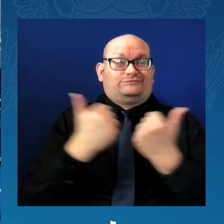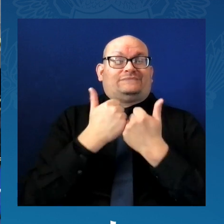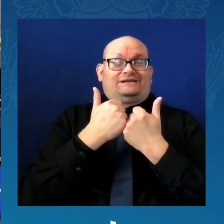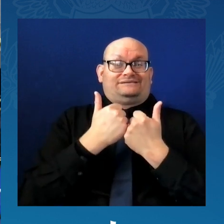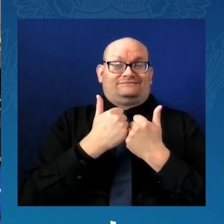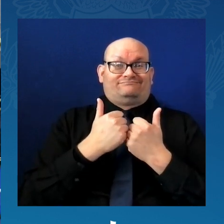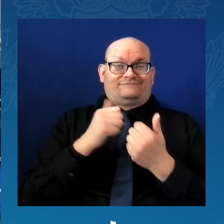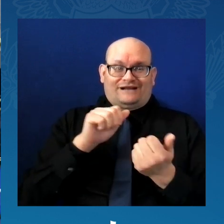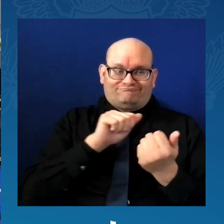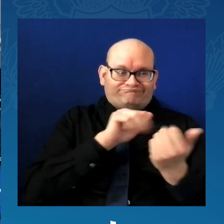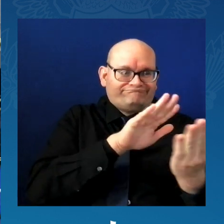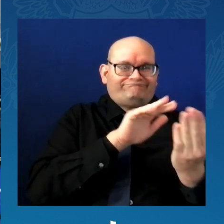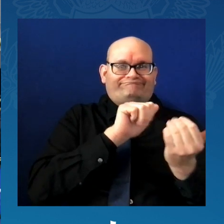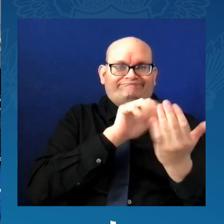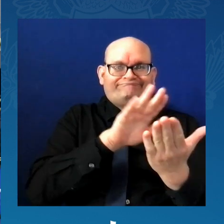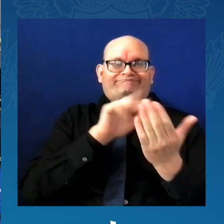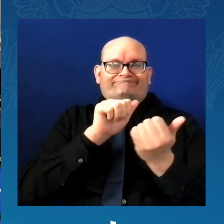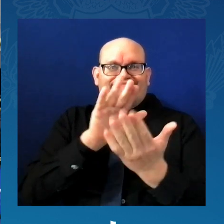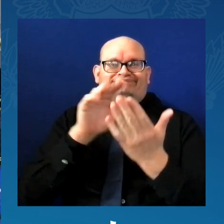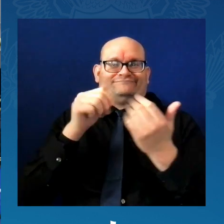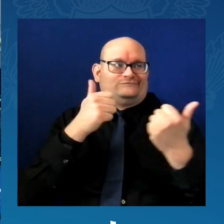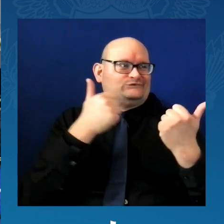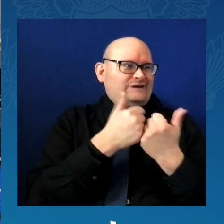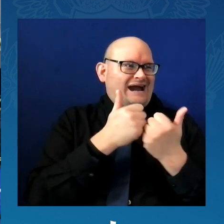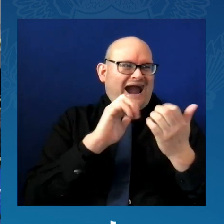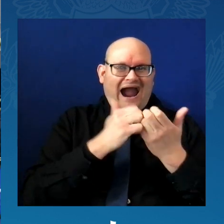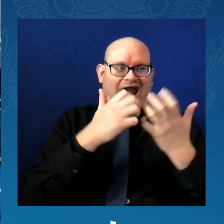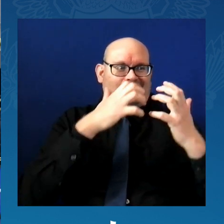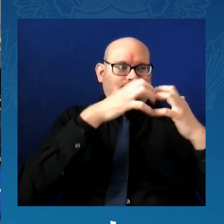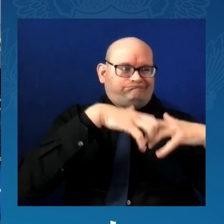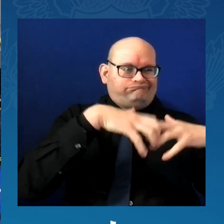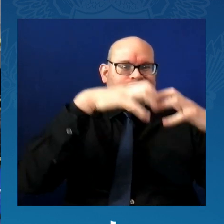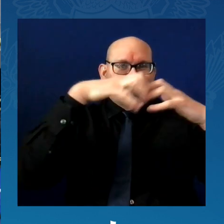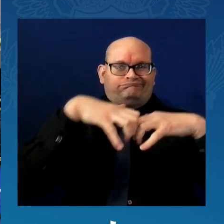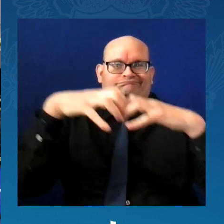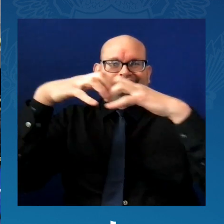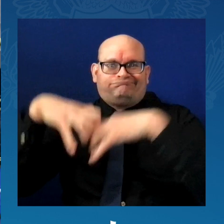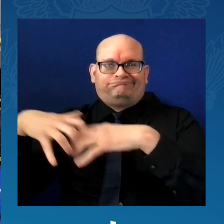especially now given that the learning gap has increased with a COVID-19 pandemic.